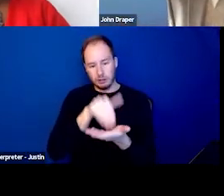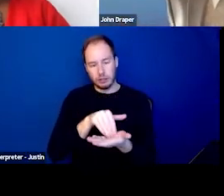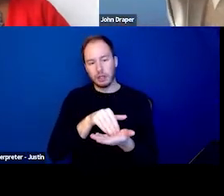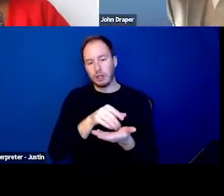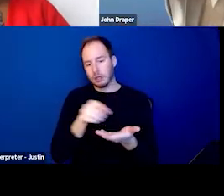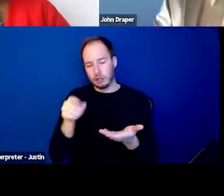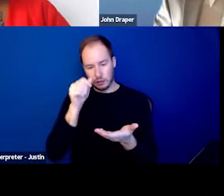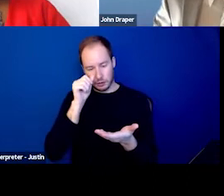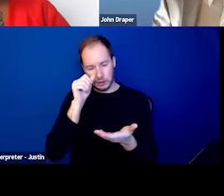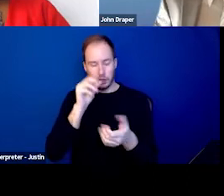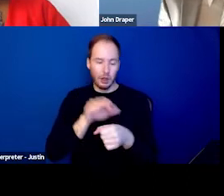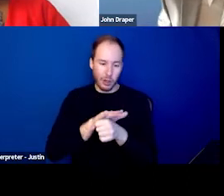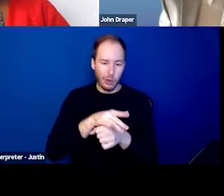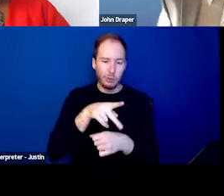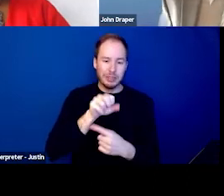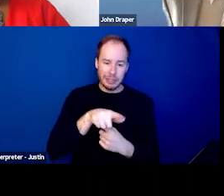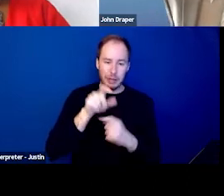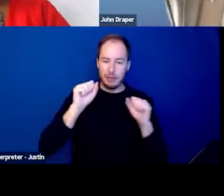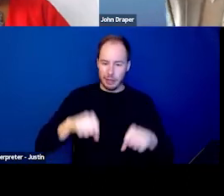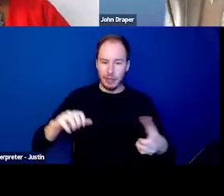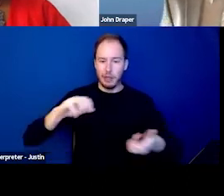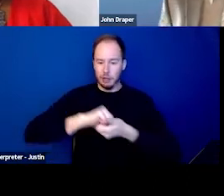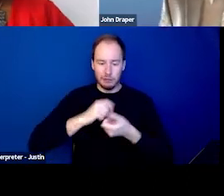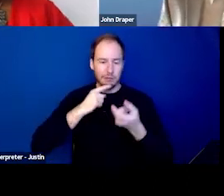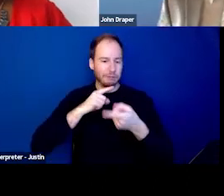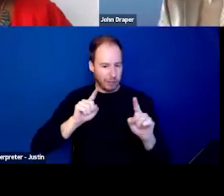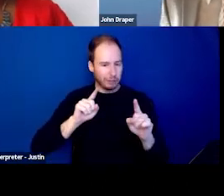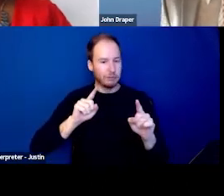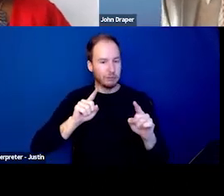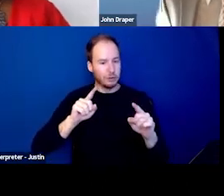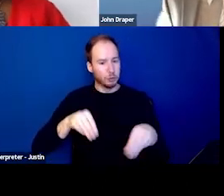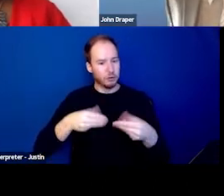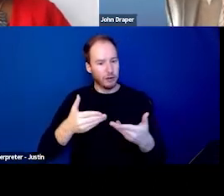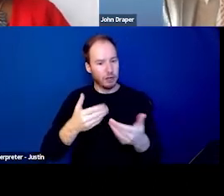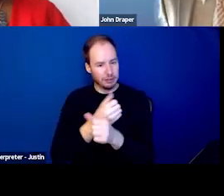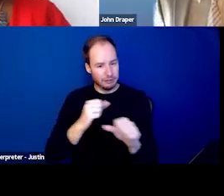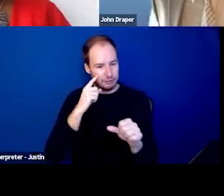and local PSAPs can work together effectively to help keep people safe in their community, next slide.